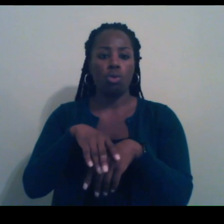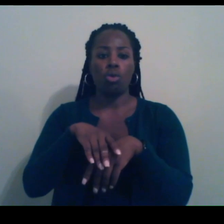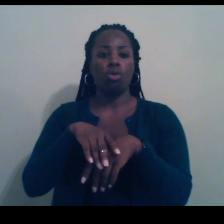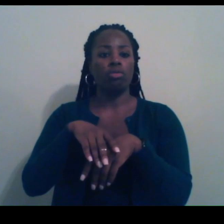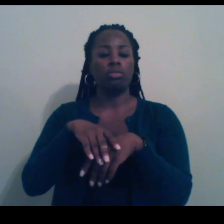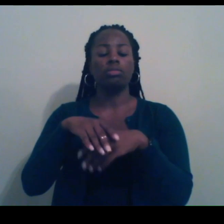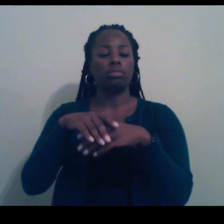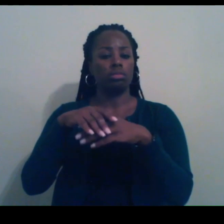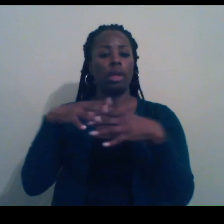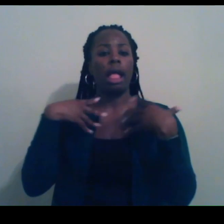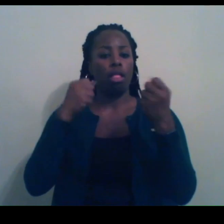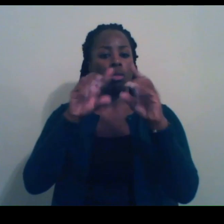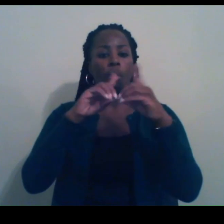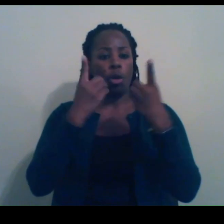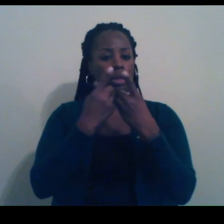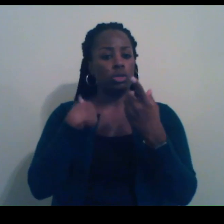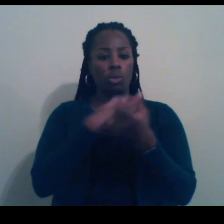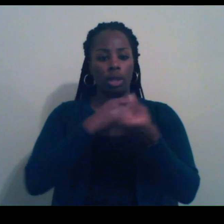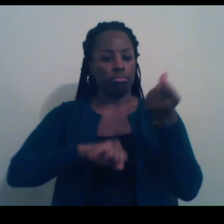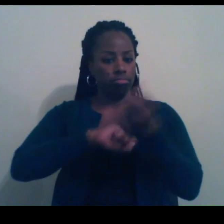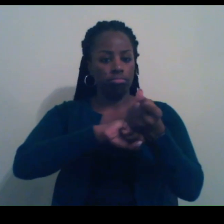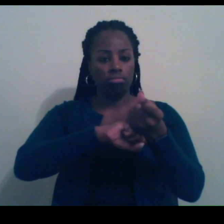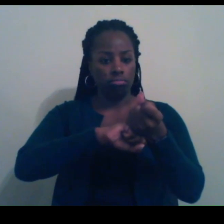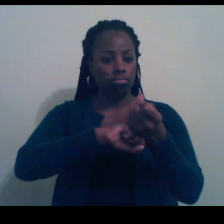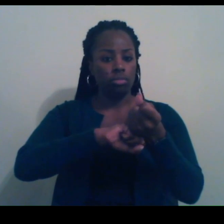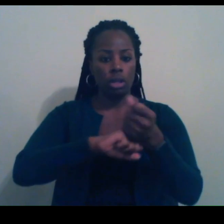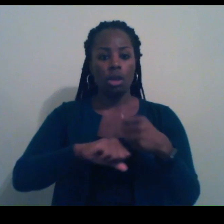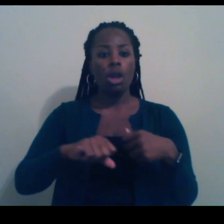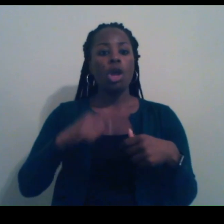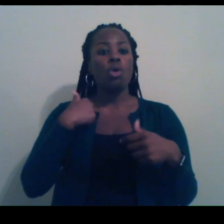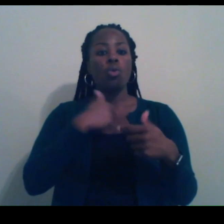teams continue to work to identify new cases